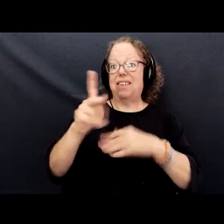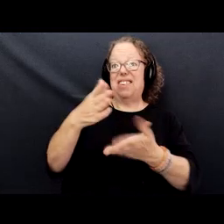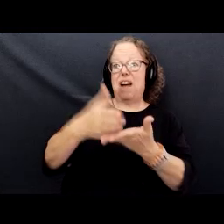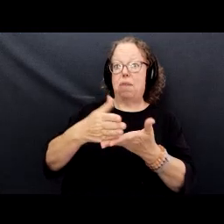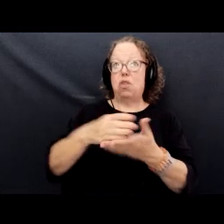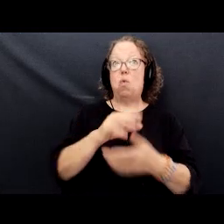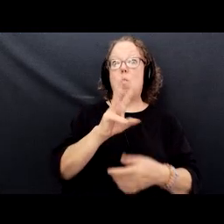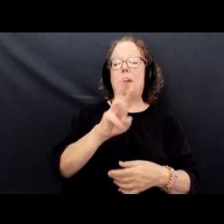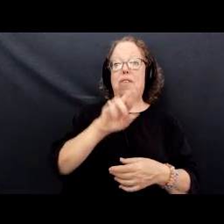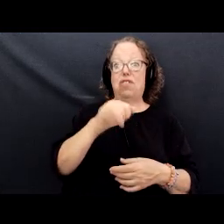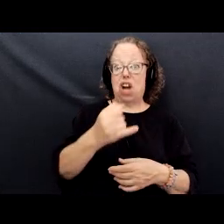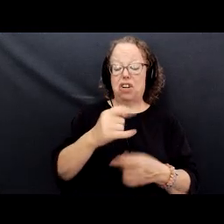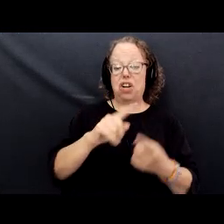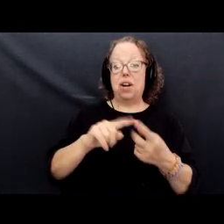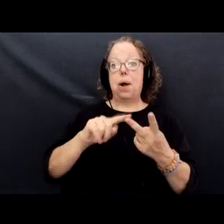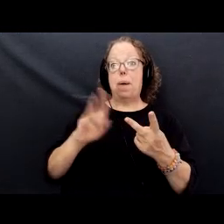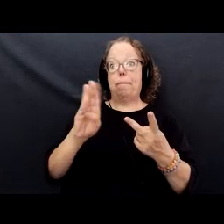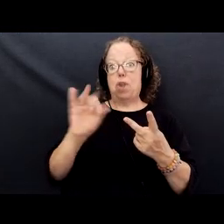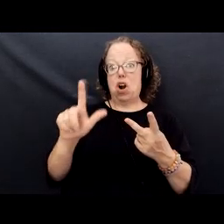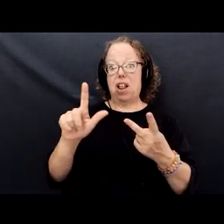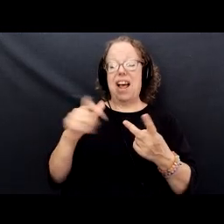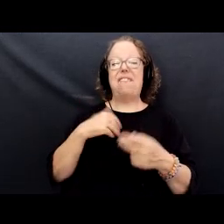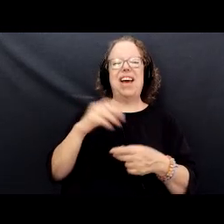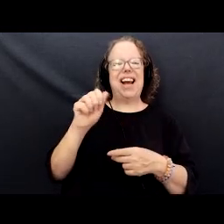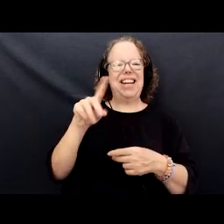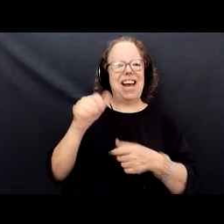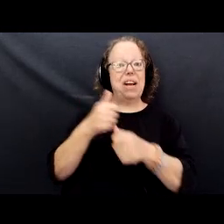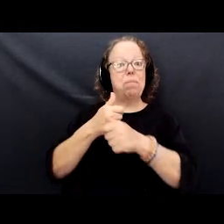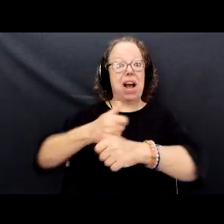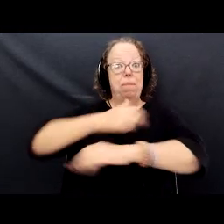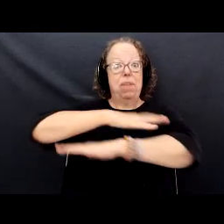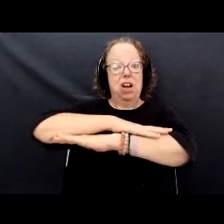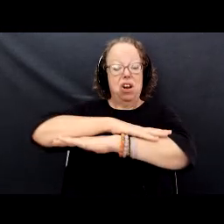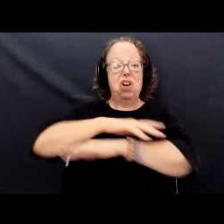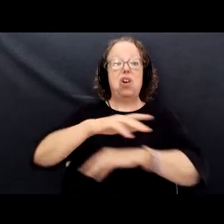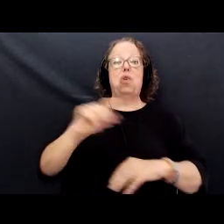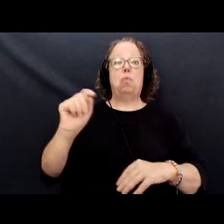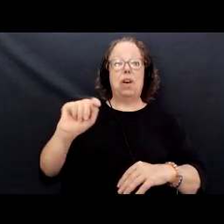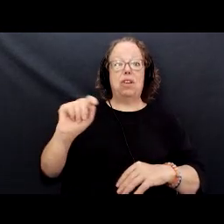Burlington locations feature ADA compliant platforms, restrooms, waiting rooms, parking,